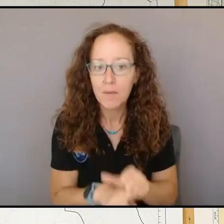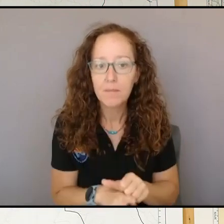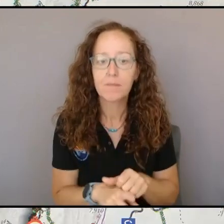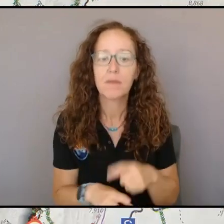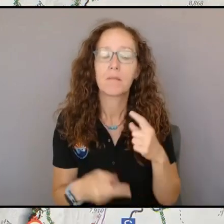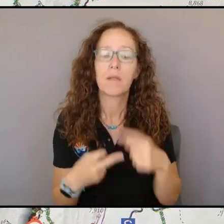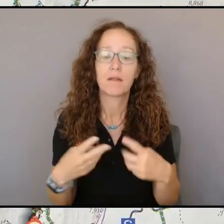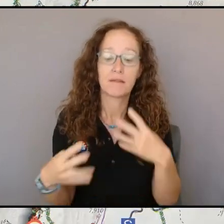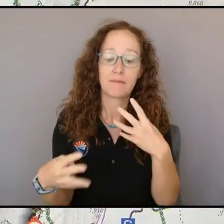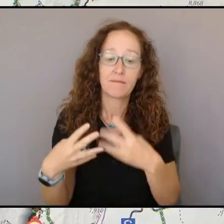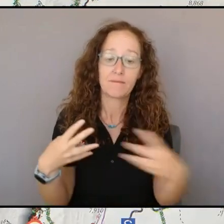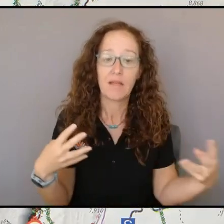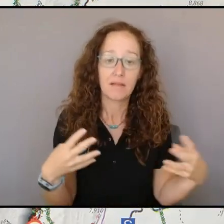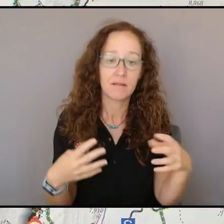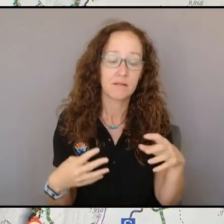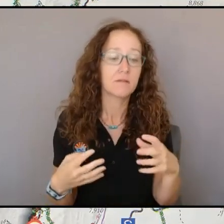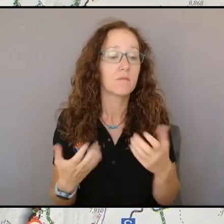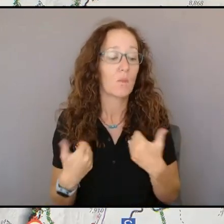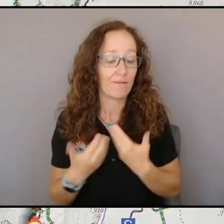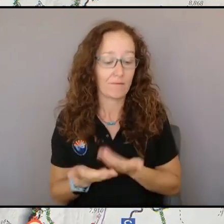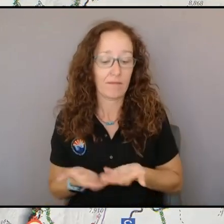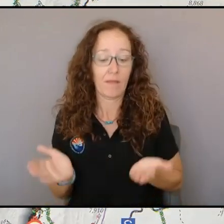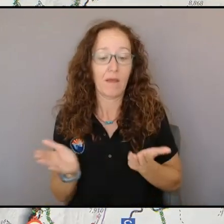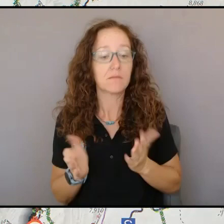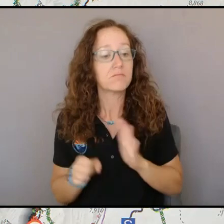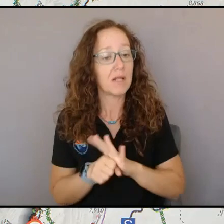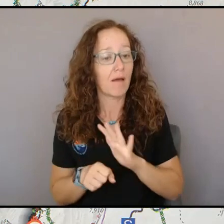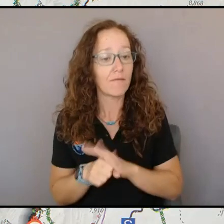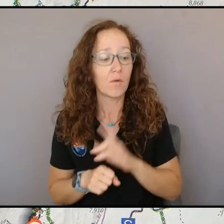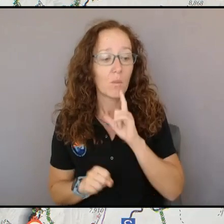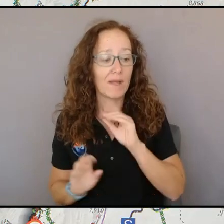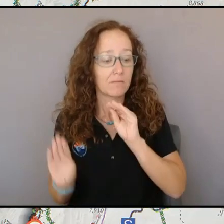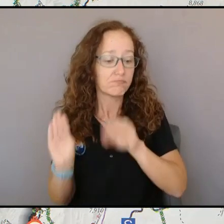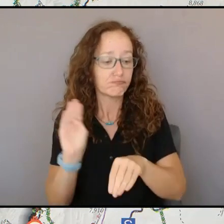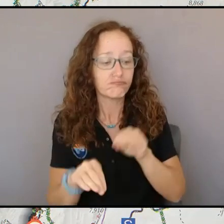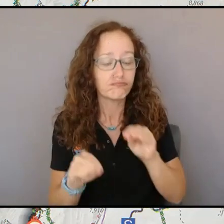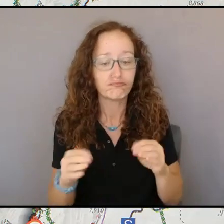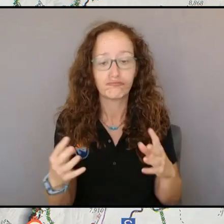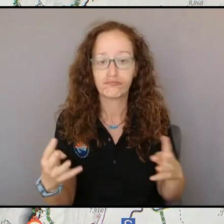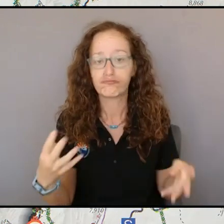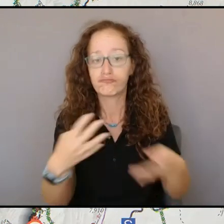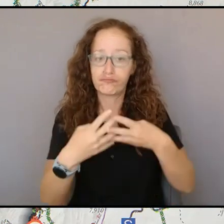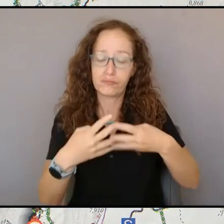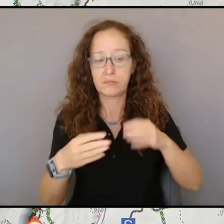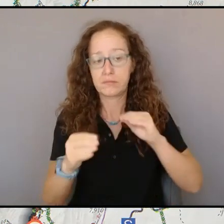have enough of that right now. We have the appropriate amount of chippers to help with the crews. We're actually getting